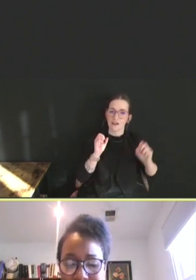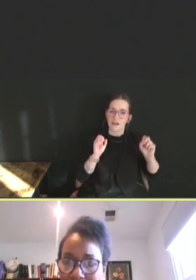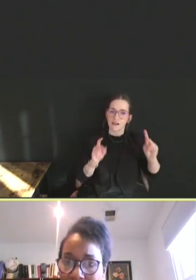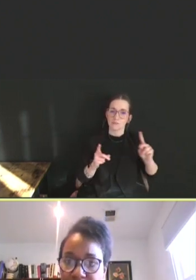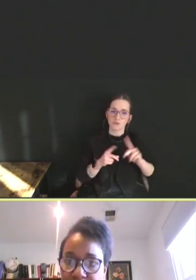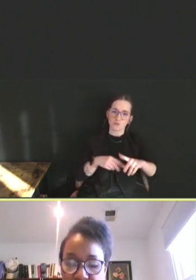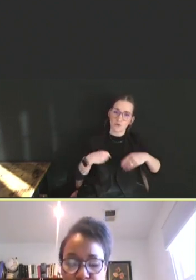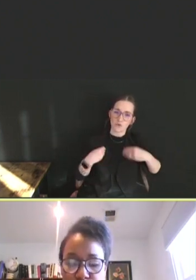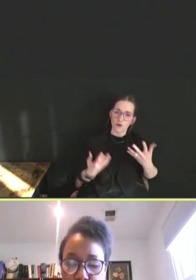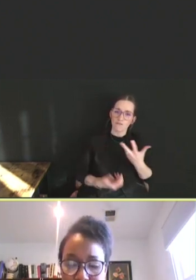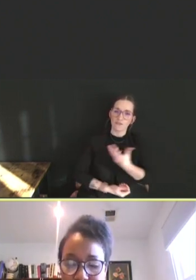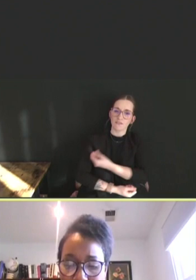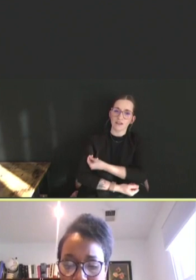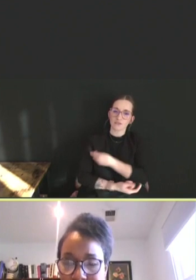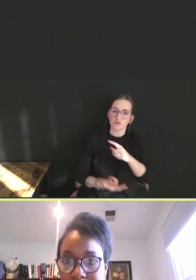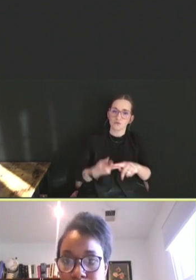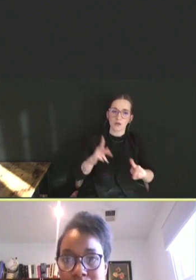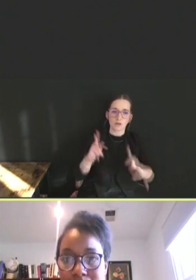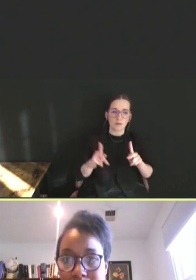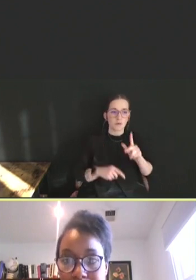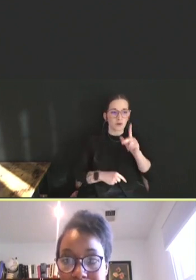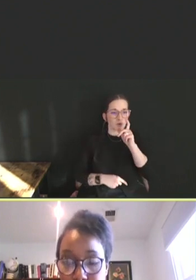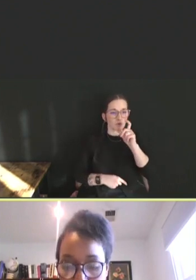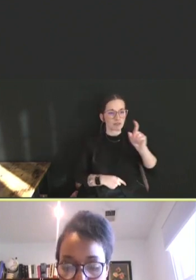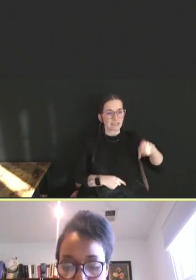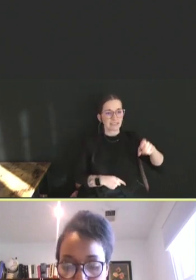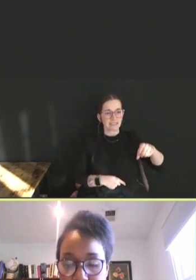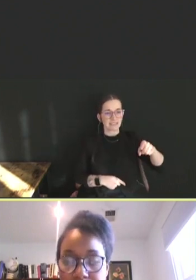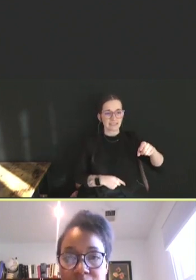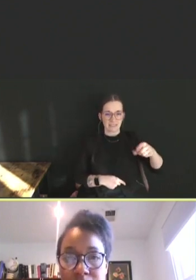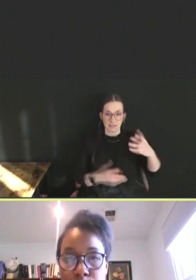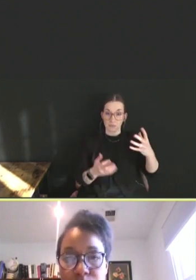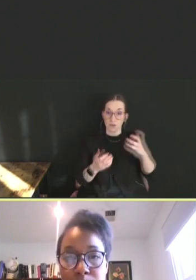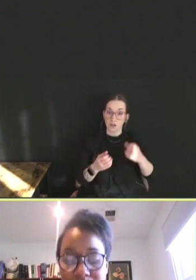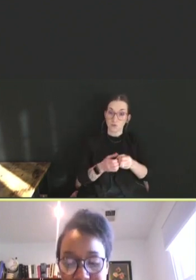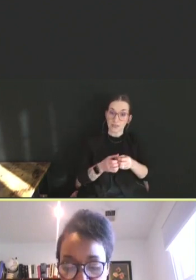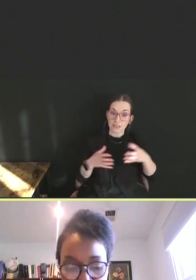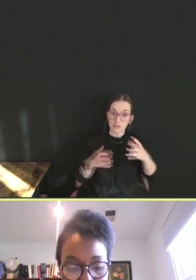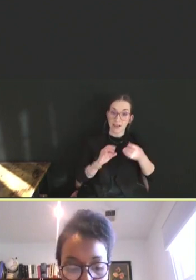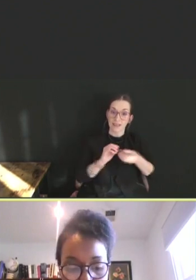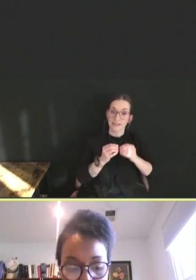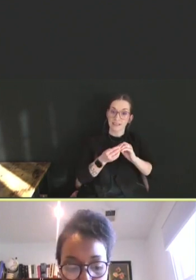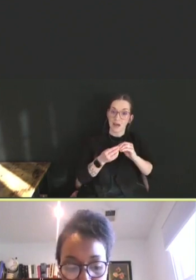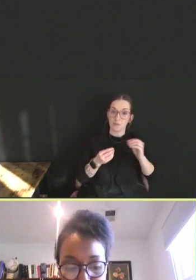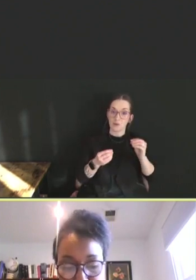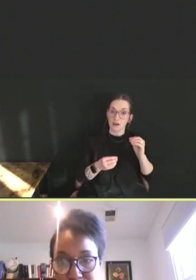And that action is to increase vaccines by expanding the number of immunization sites.